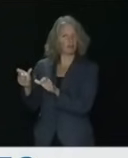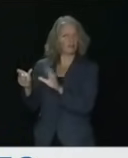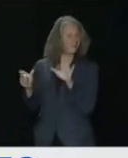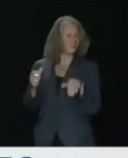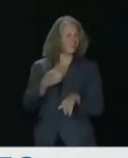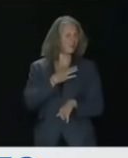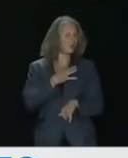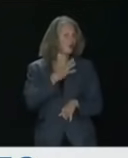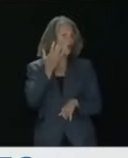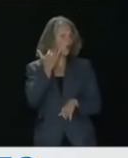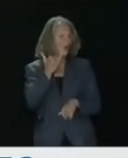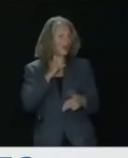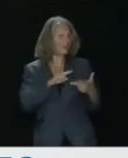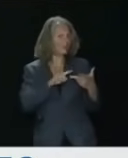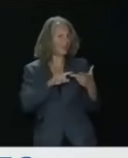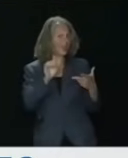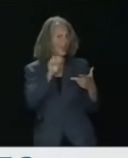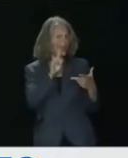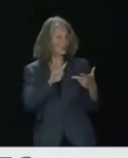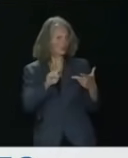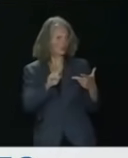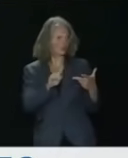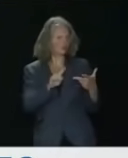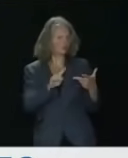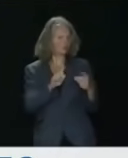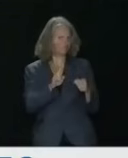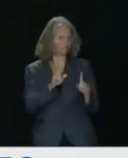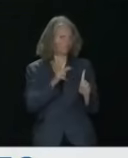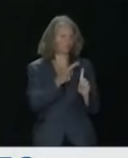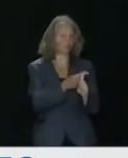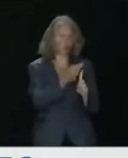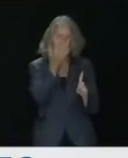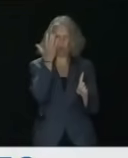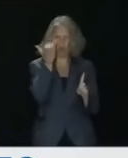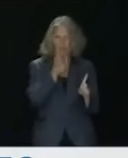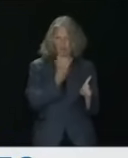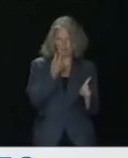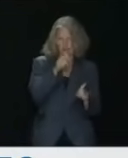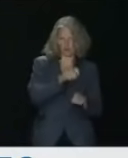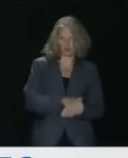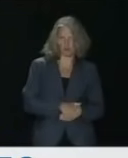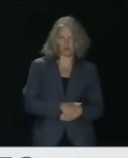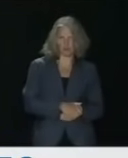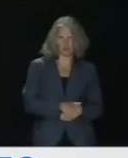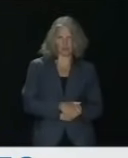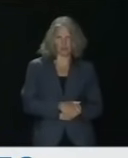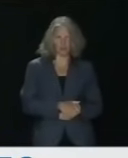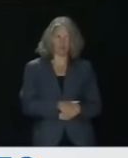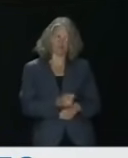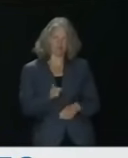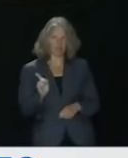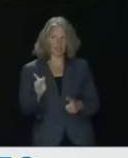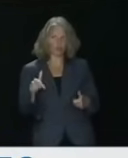ROBUST IMMUNE RESPONSE, WHY THEN WE STILL ARE USING ASTRAZENECA